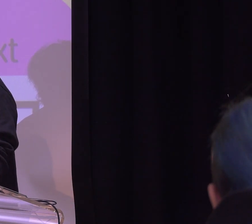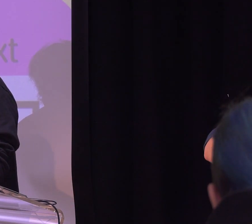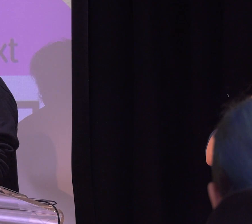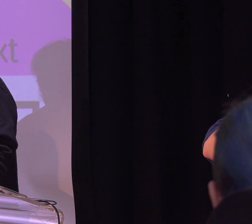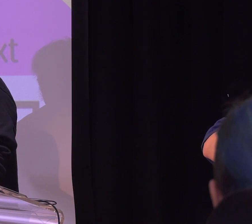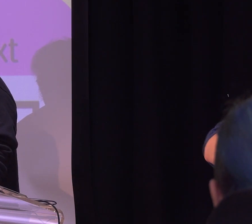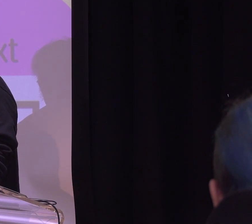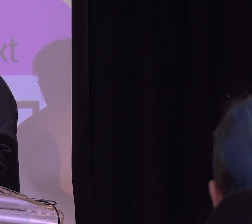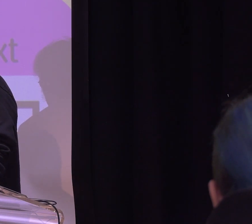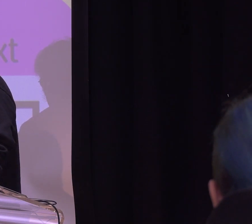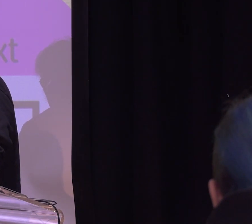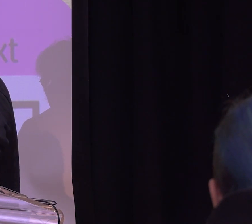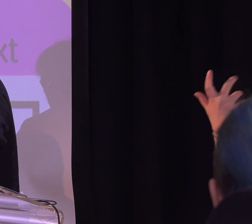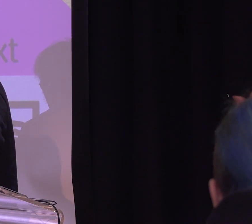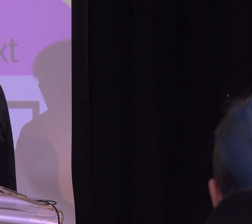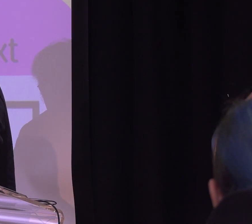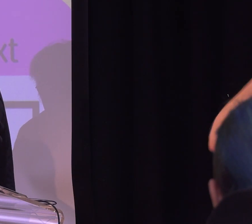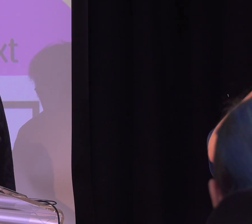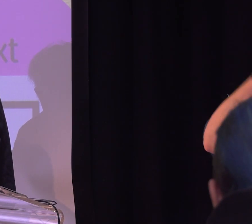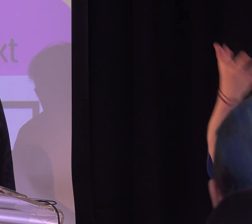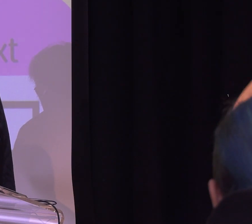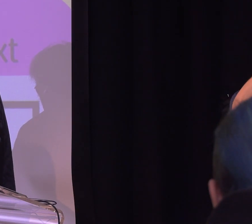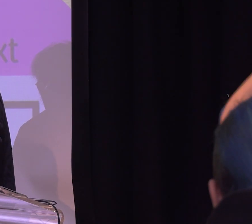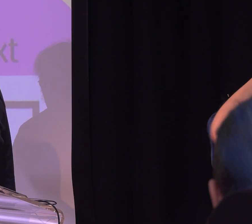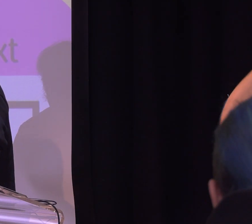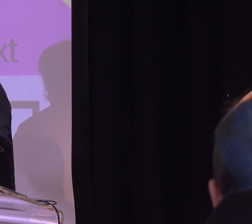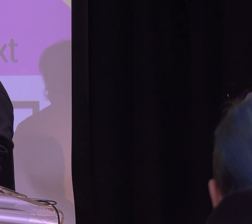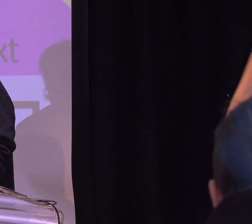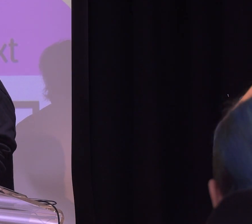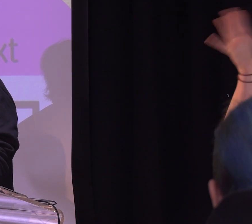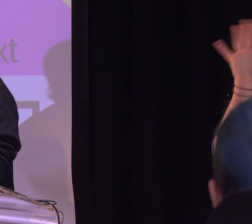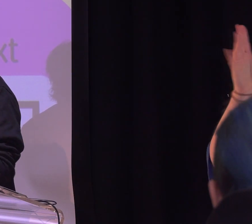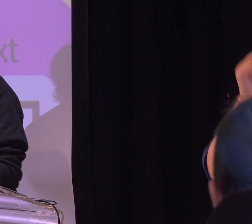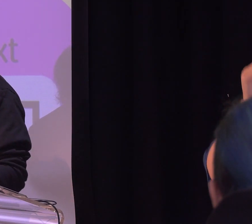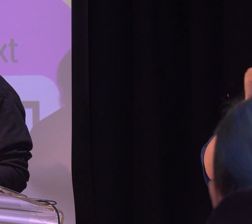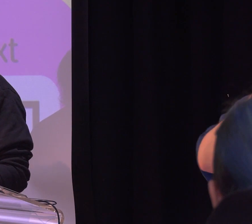not by how we look after the most successful, but how we look after the least stable.